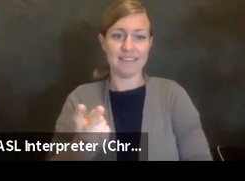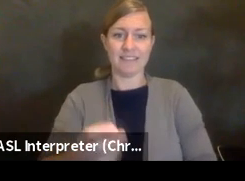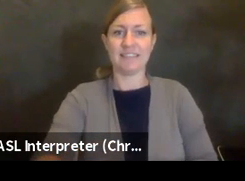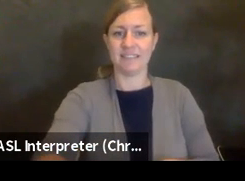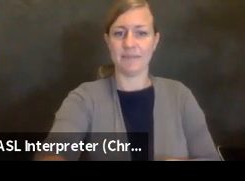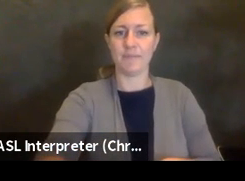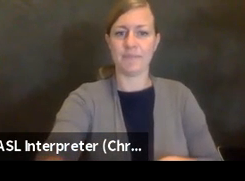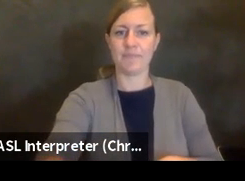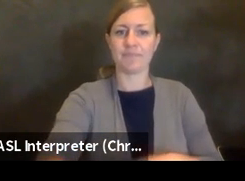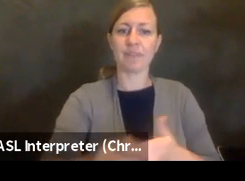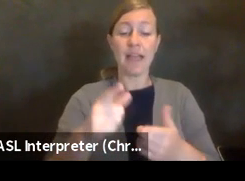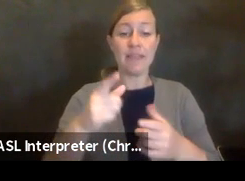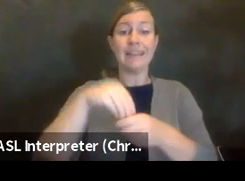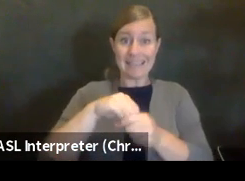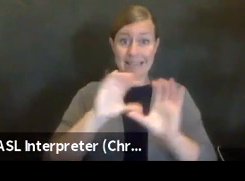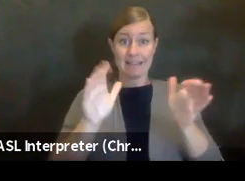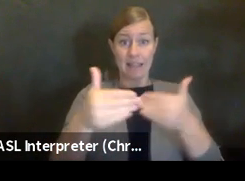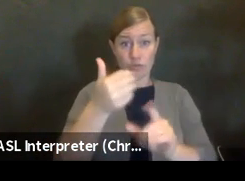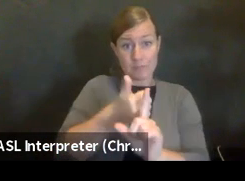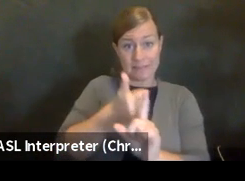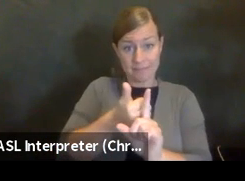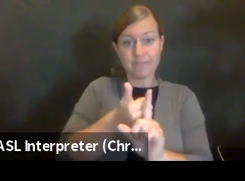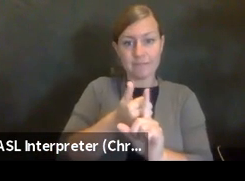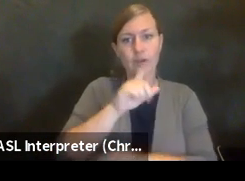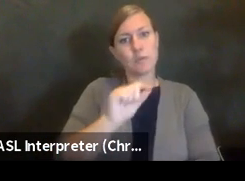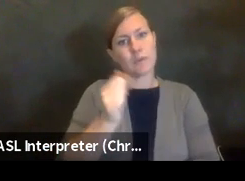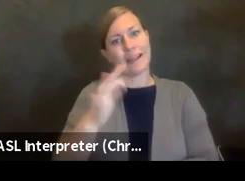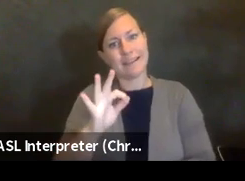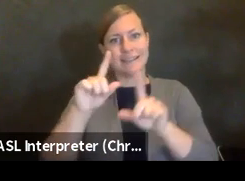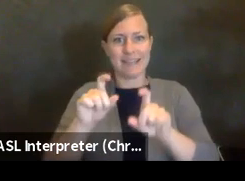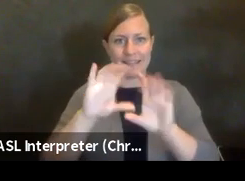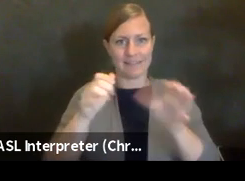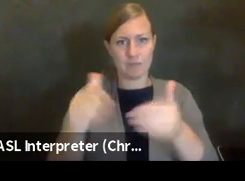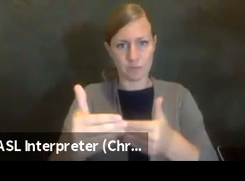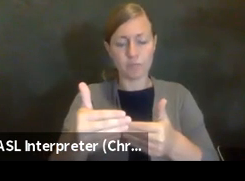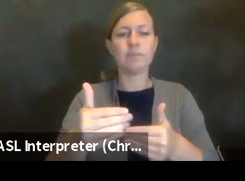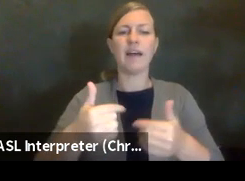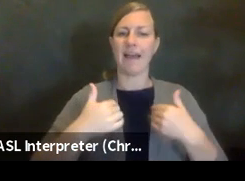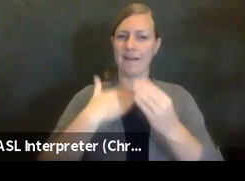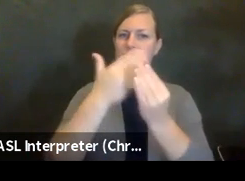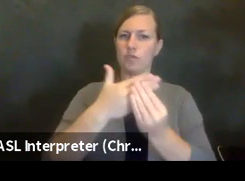Katherine Livick - ESD 112: my classroom itself, my 2019 test classroom, I have a folder for every assignment.